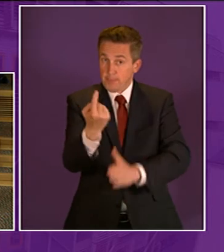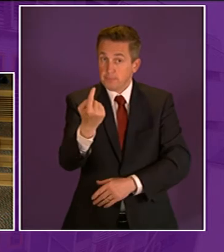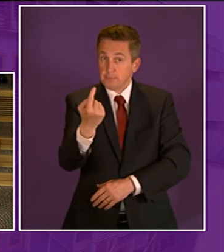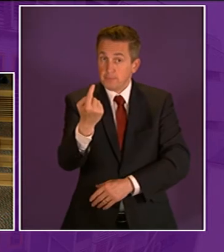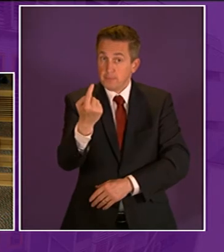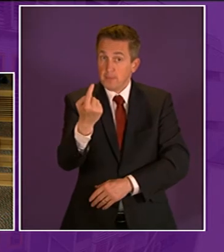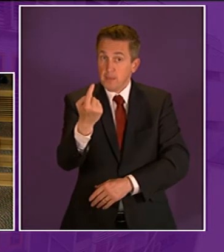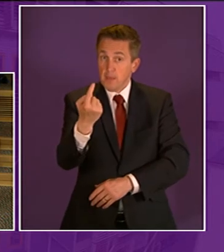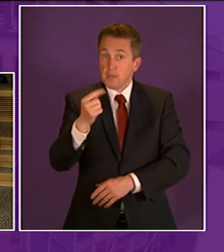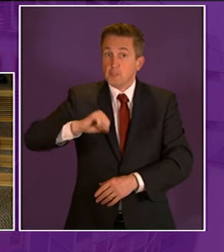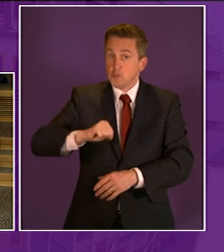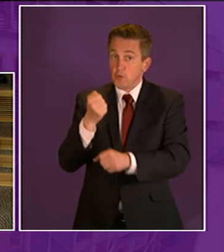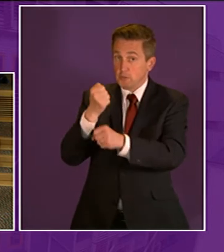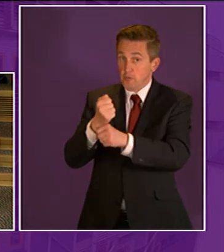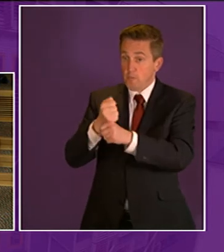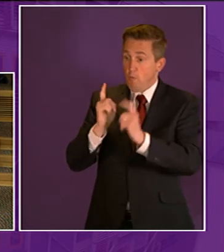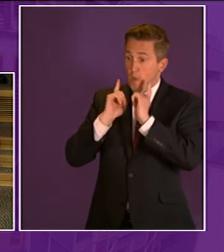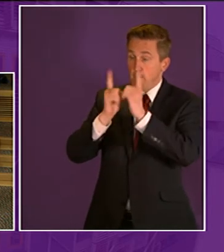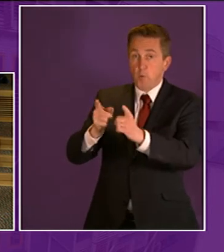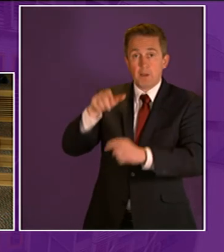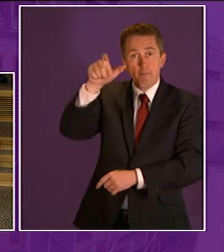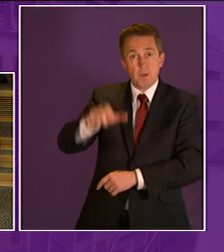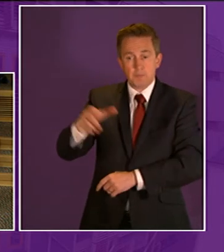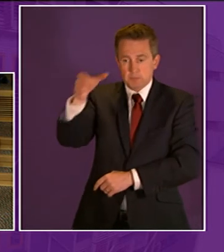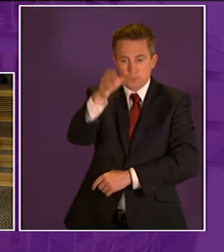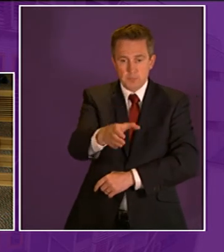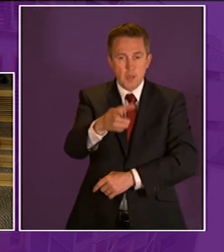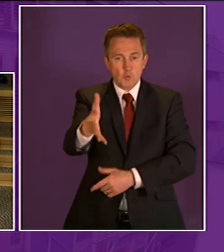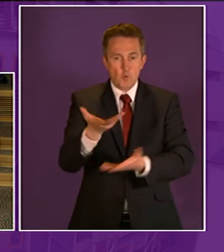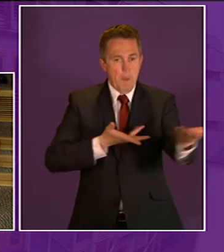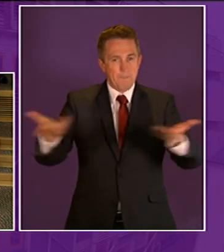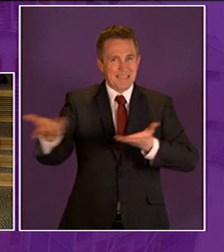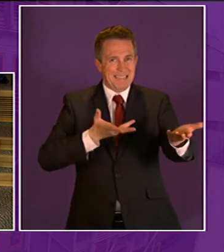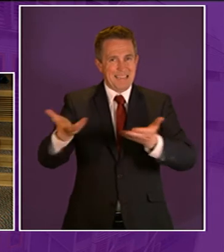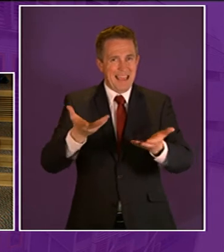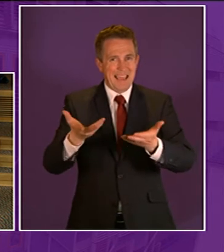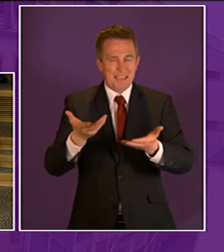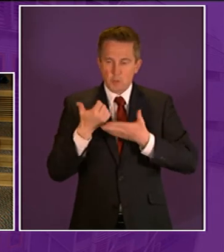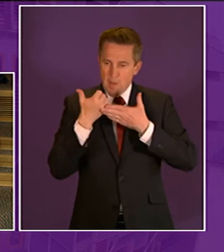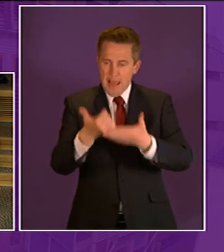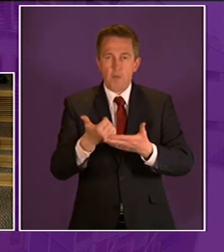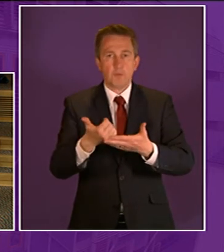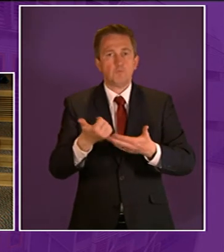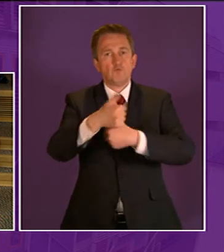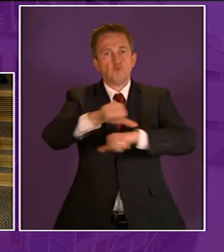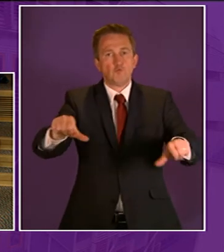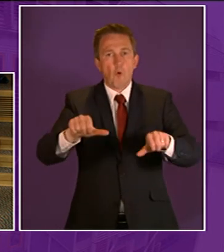We are placing in the talks a Scottish Government-appointed mediator, who is charged with seeking to help the parties to break the deadlock.